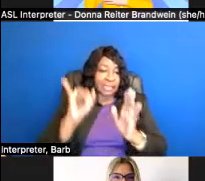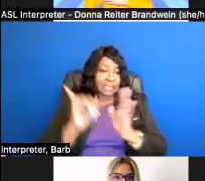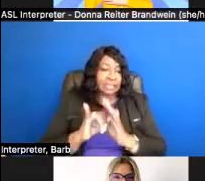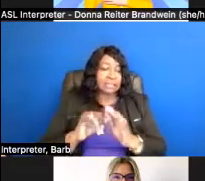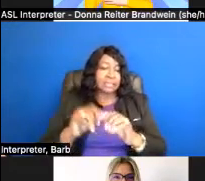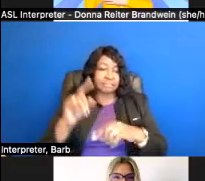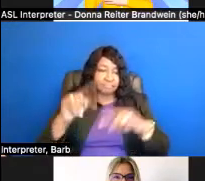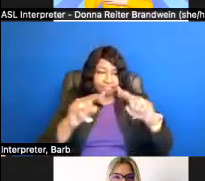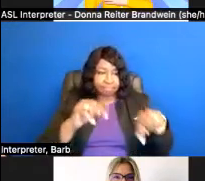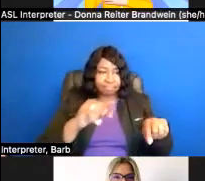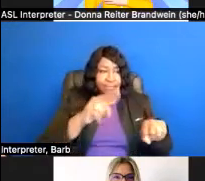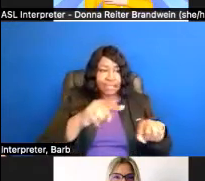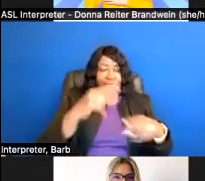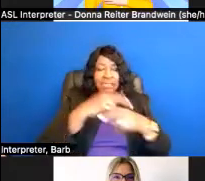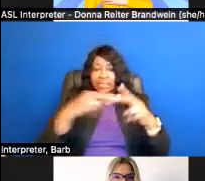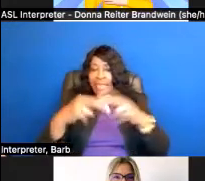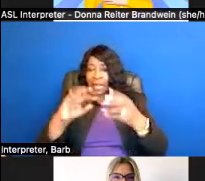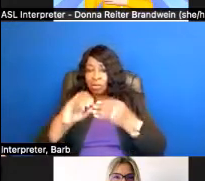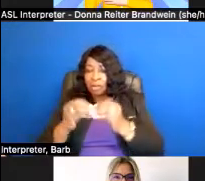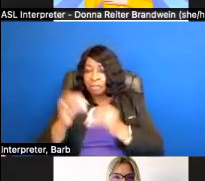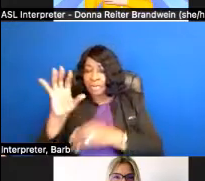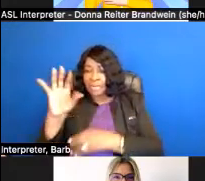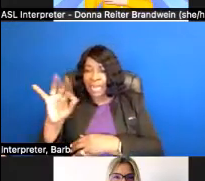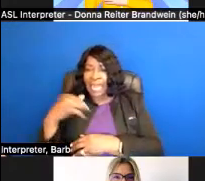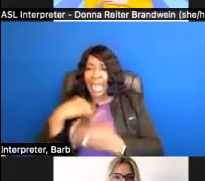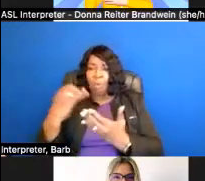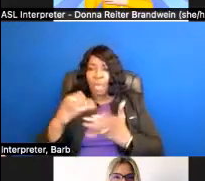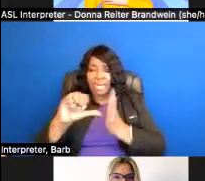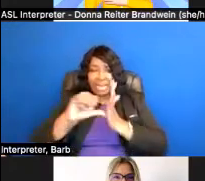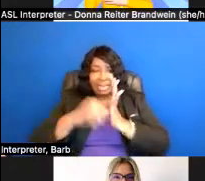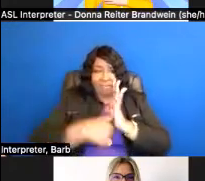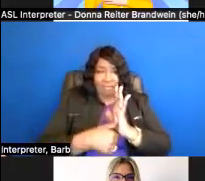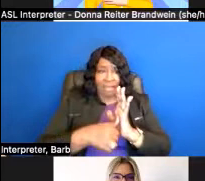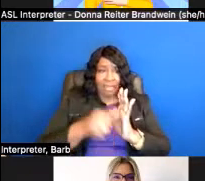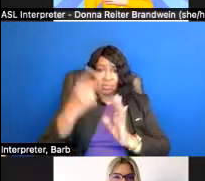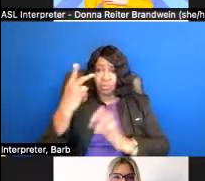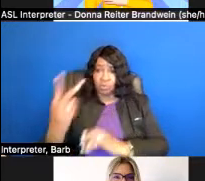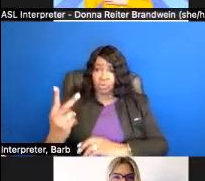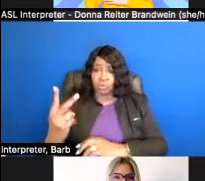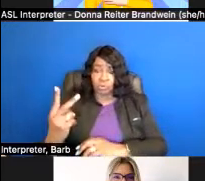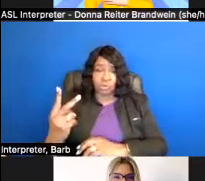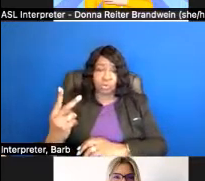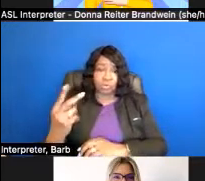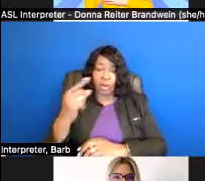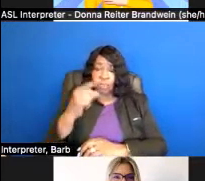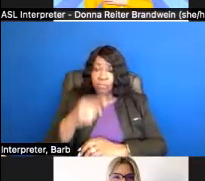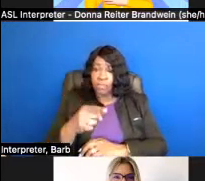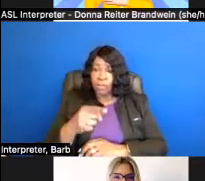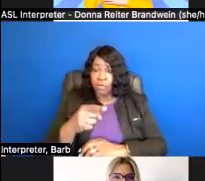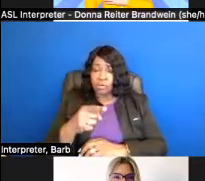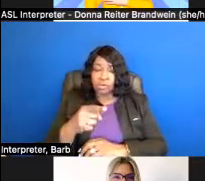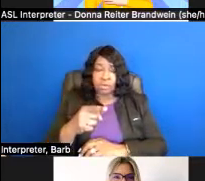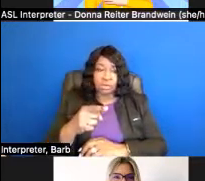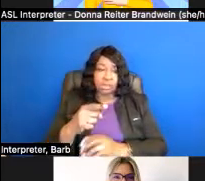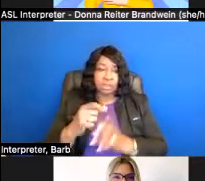Slide nine, I just really wanted to highlight two of those concepts though.